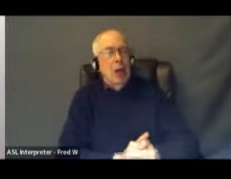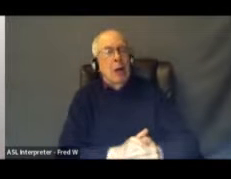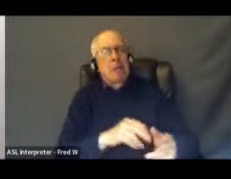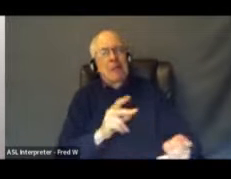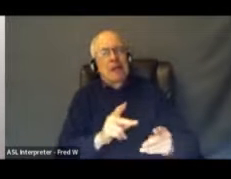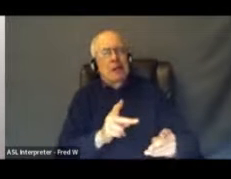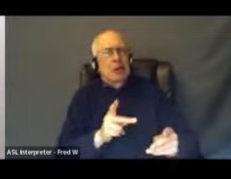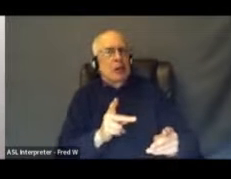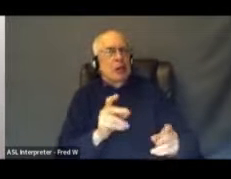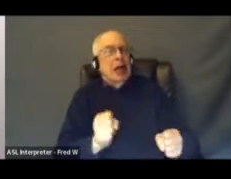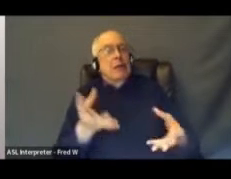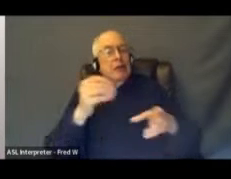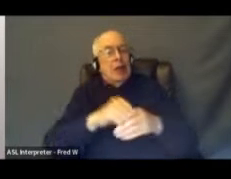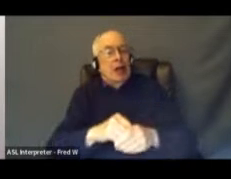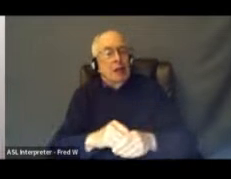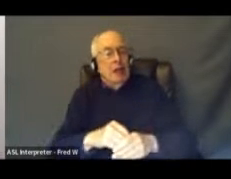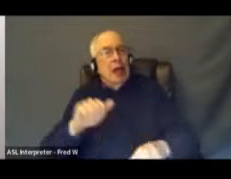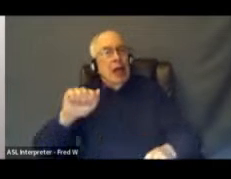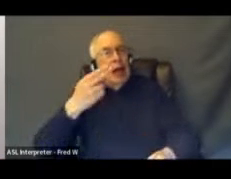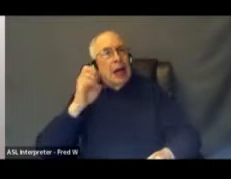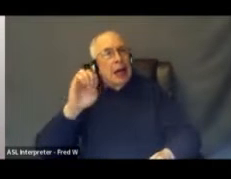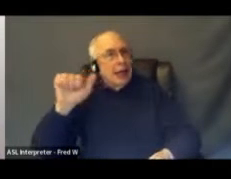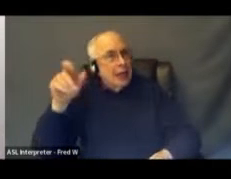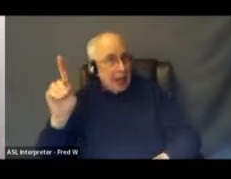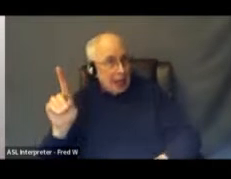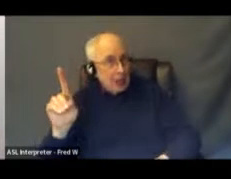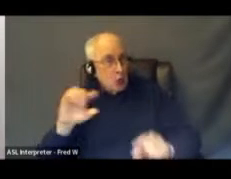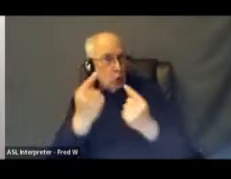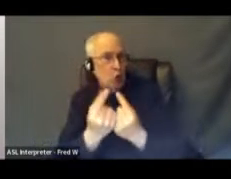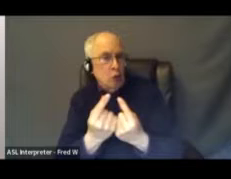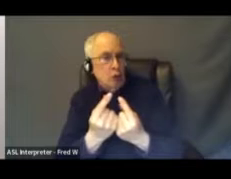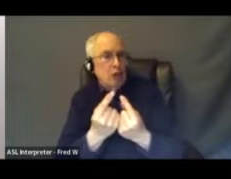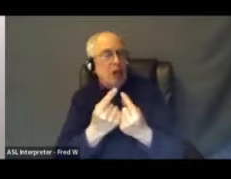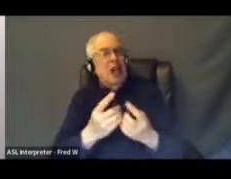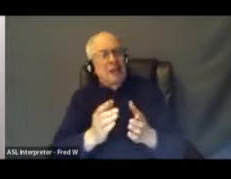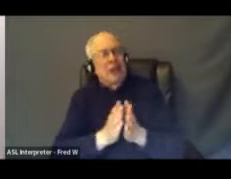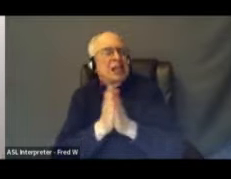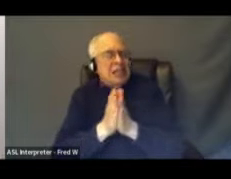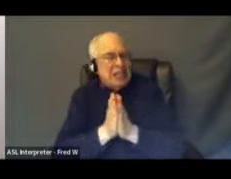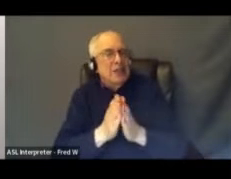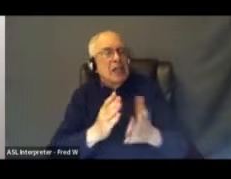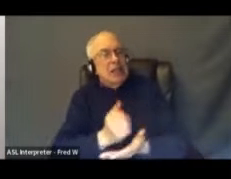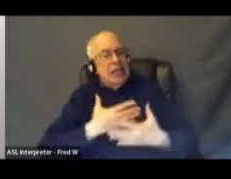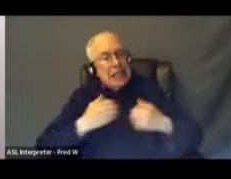in the AHEAD groups. This is achieving healing through education, awareness and determination. These groups are